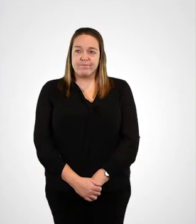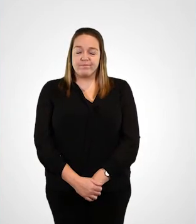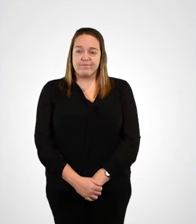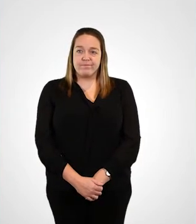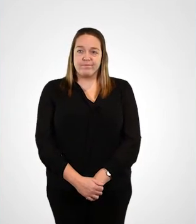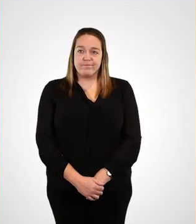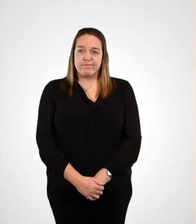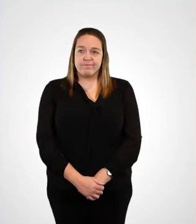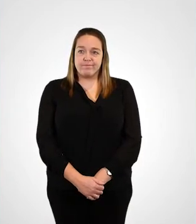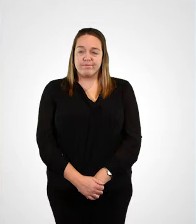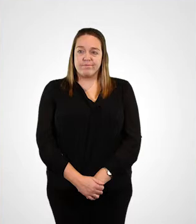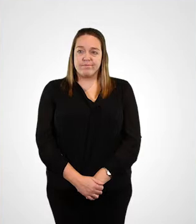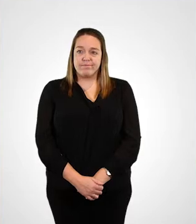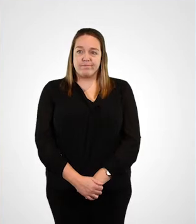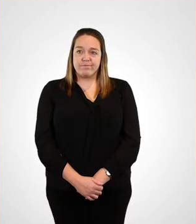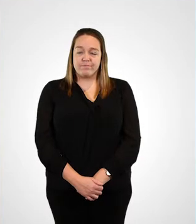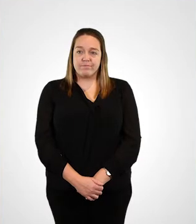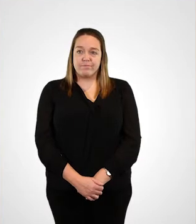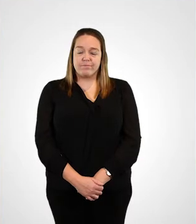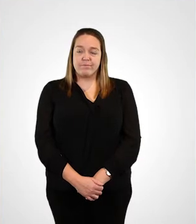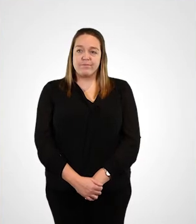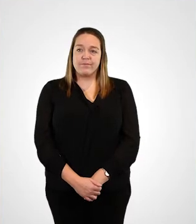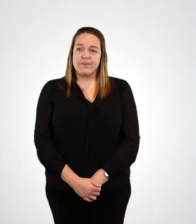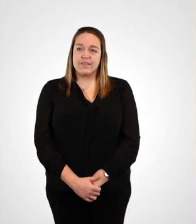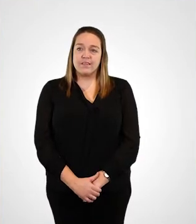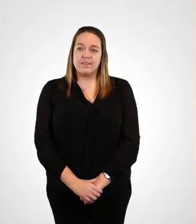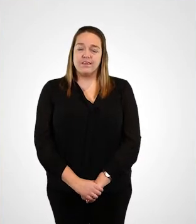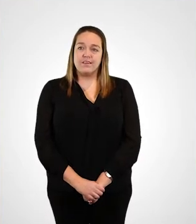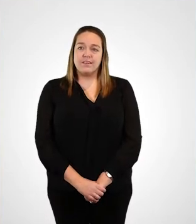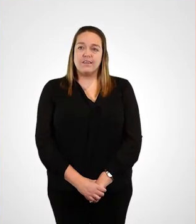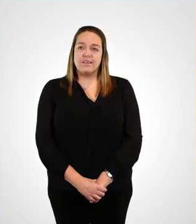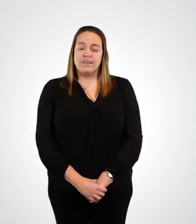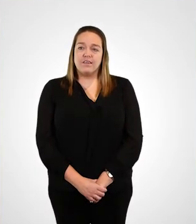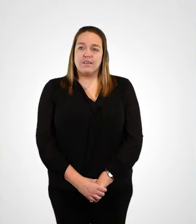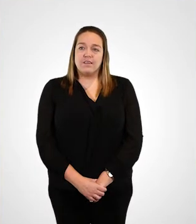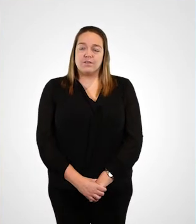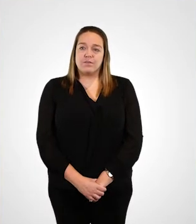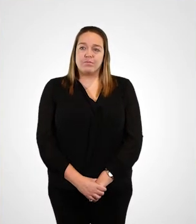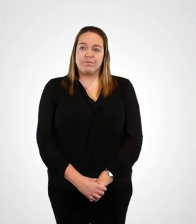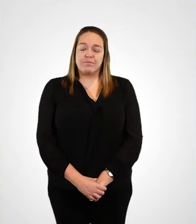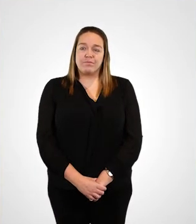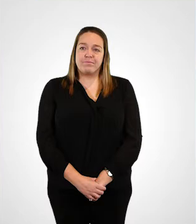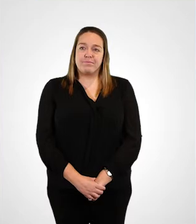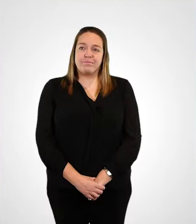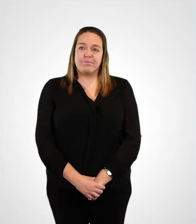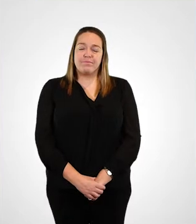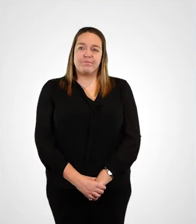What would be a good way to describe it? They're all broken. All of them are broken. Very nice.